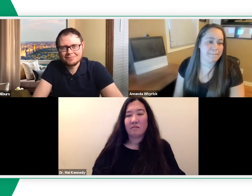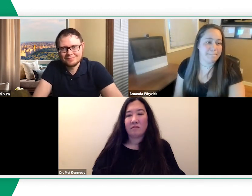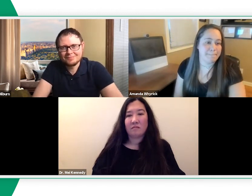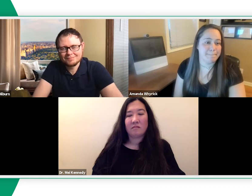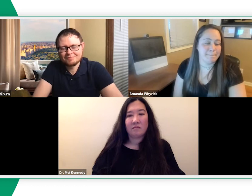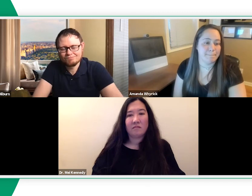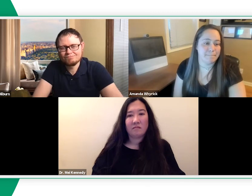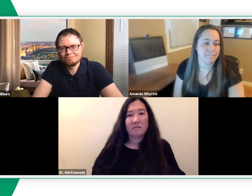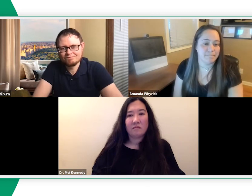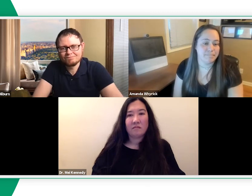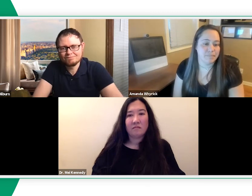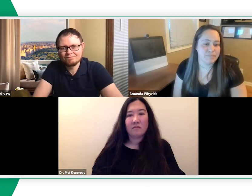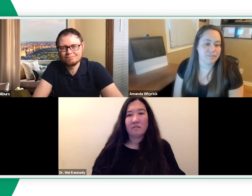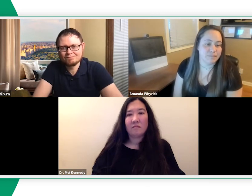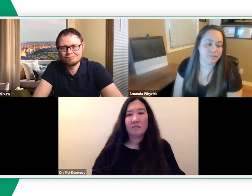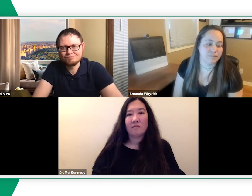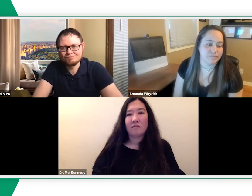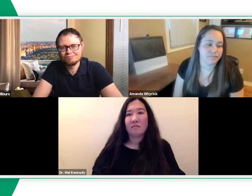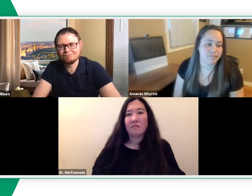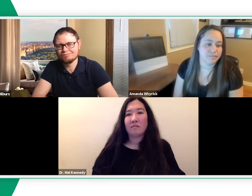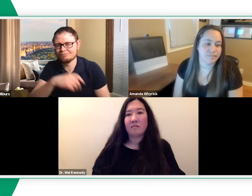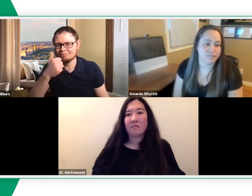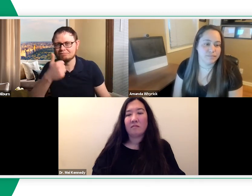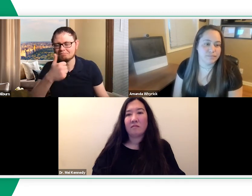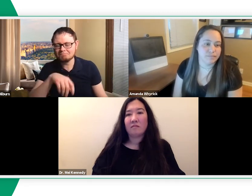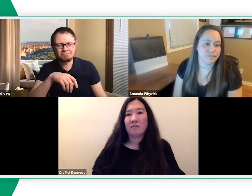their remote learning. Really challenging.